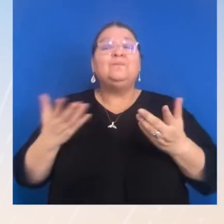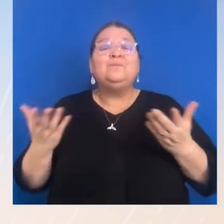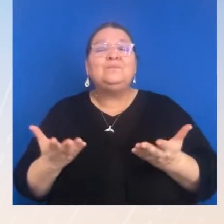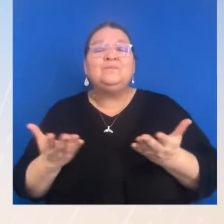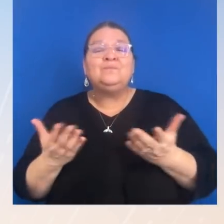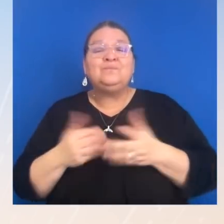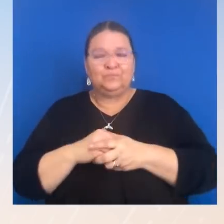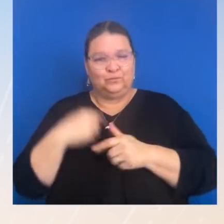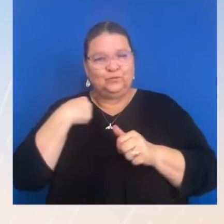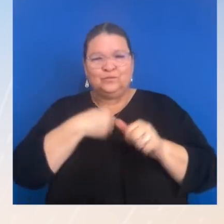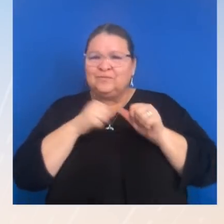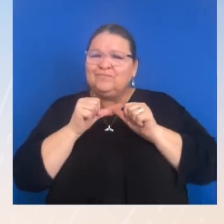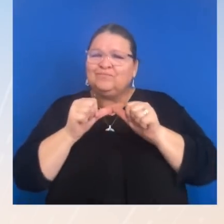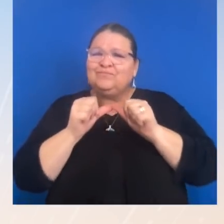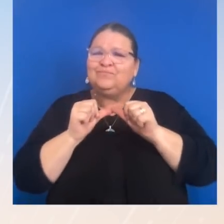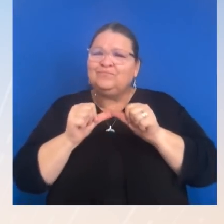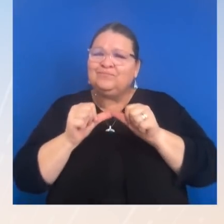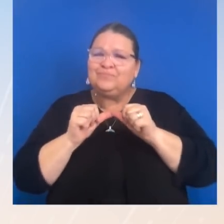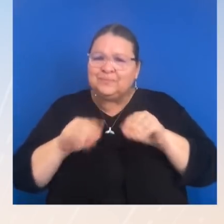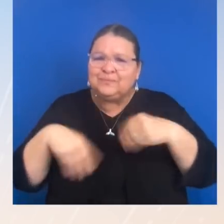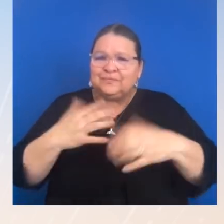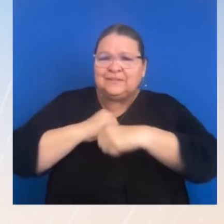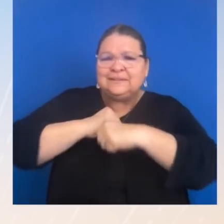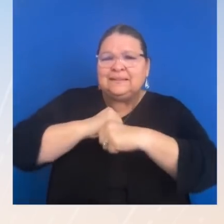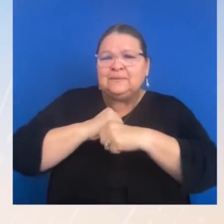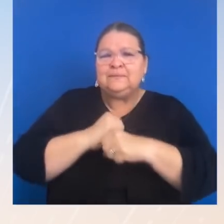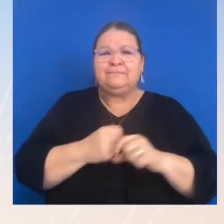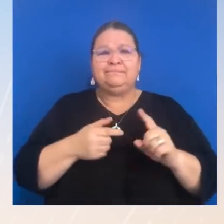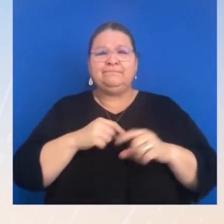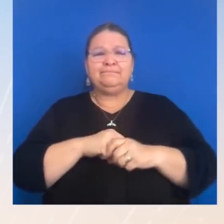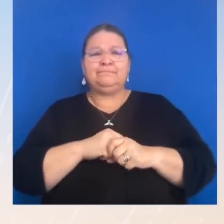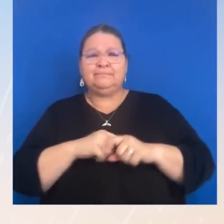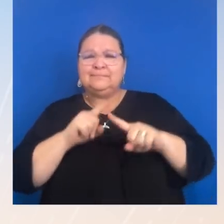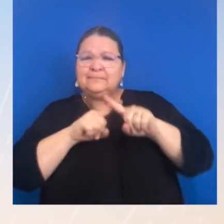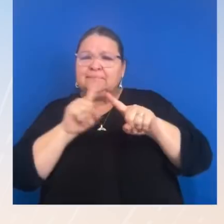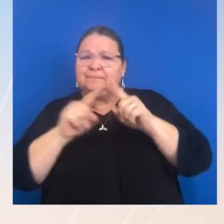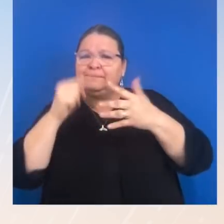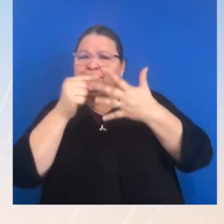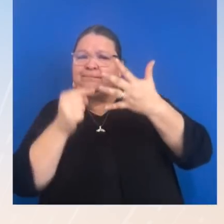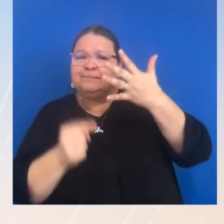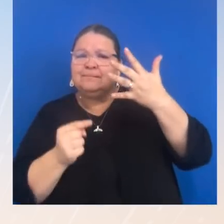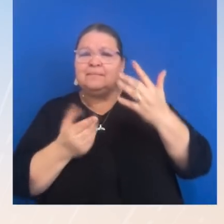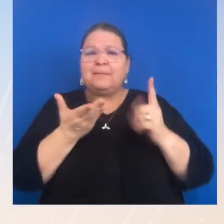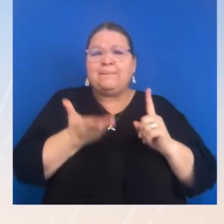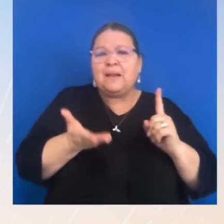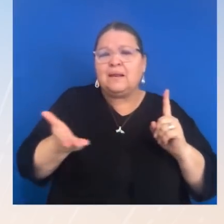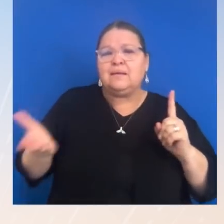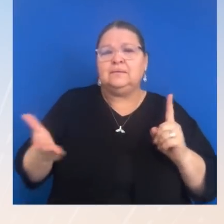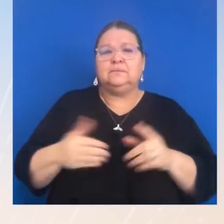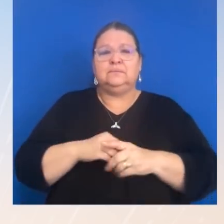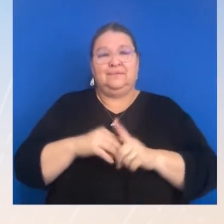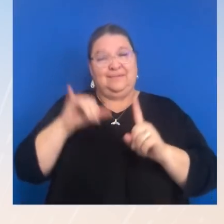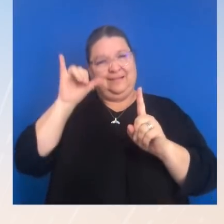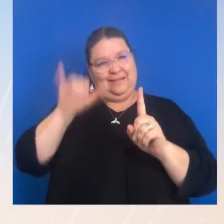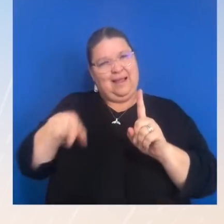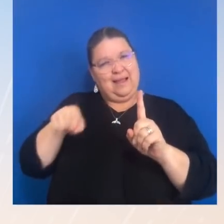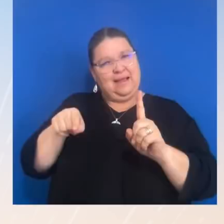and materials in that form is what is most useful and effective at this point in time. Go ahead. The Press: Thank you, Jen.